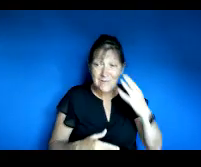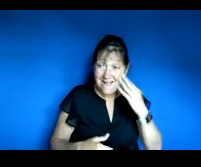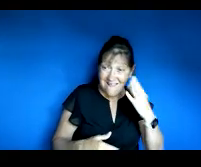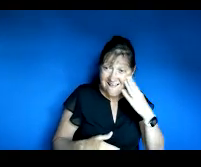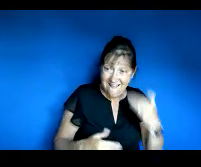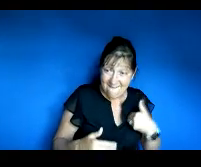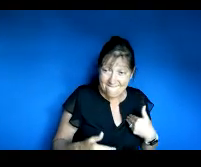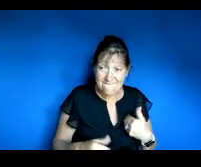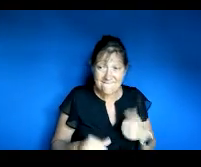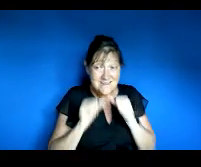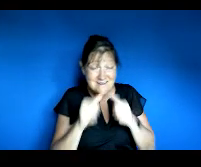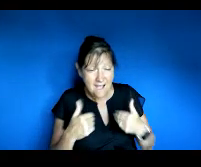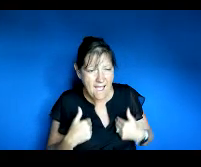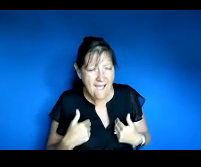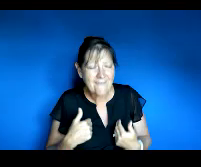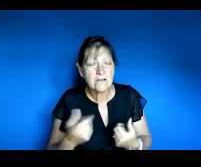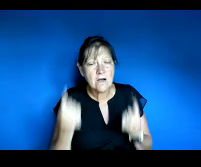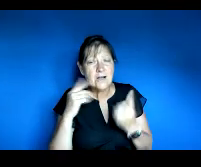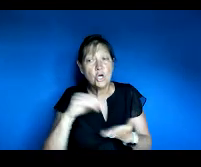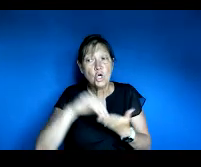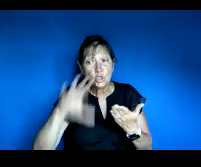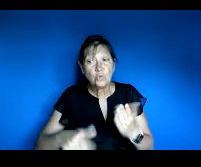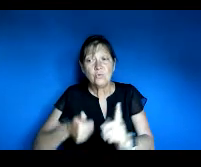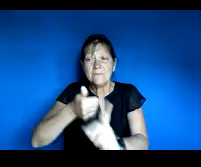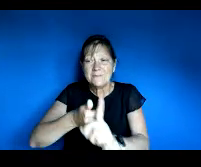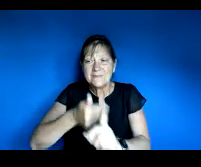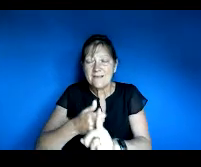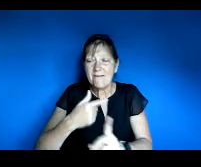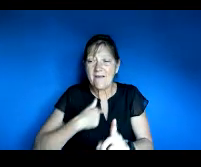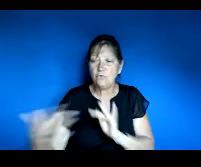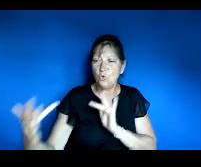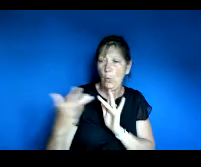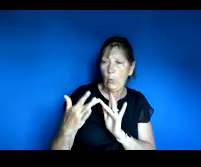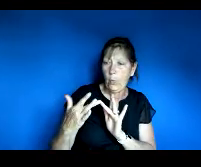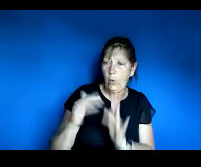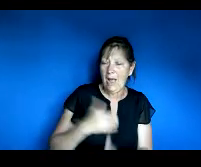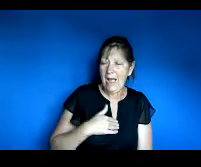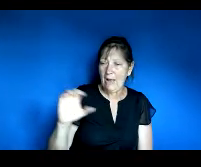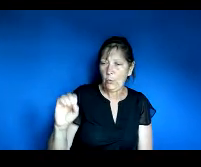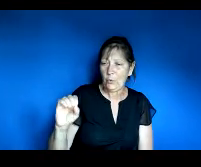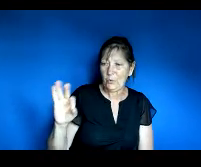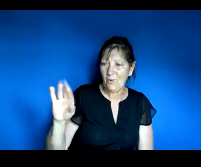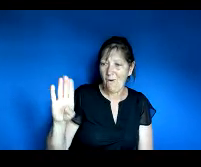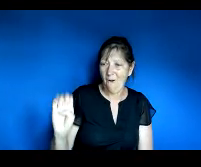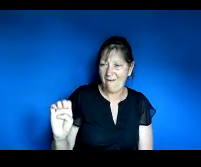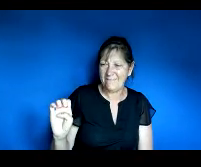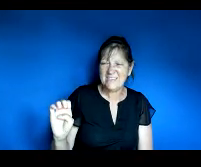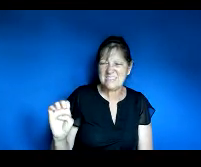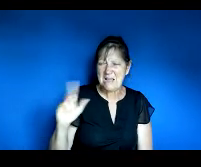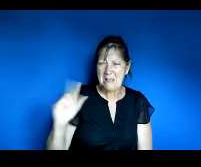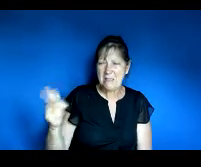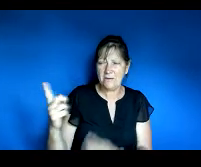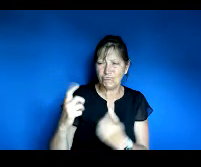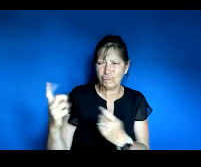you kind of have to take the initiative to get set up with our office. And we can talk about this more in detail, and folks may have questions about this, but really encouraging students,